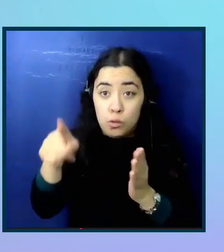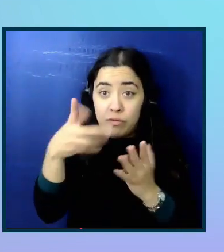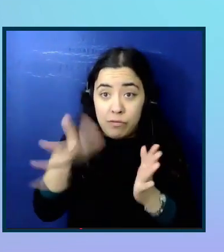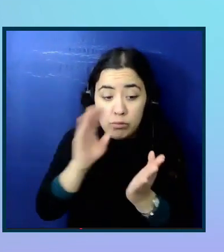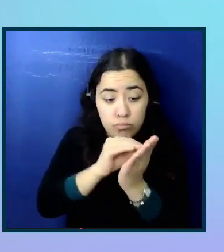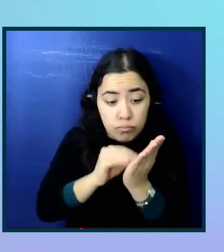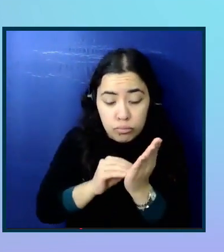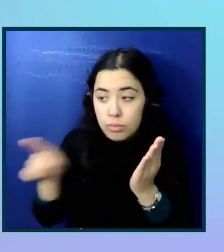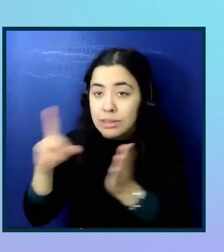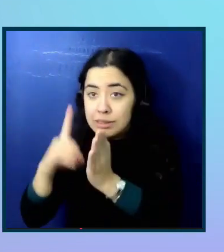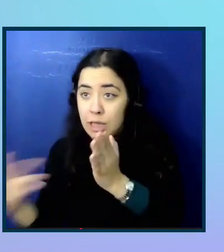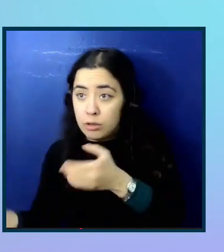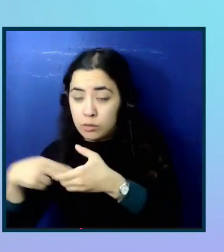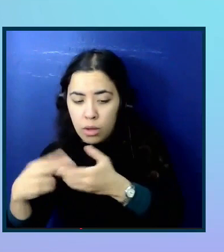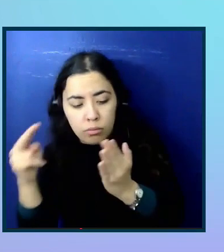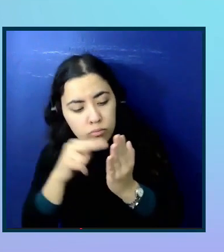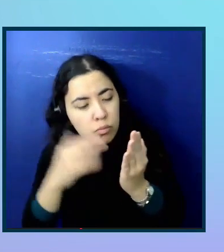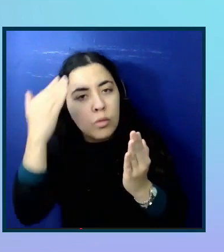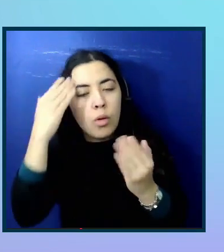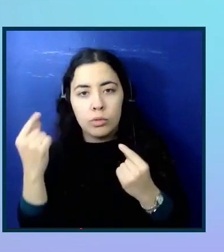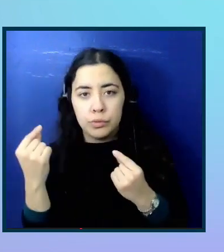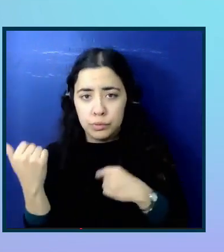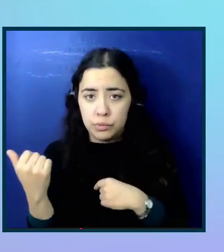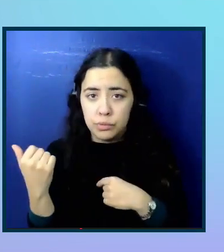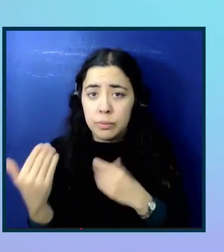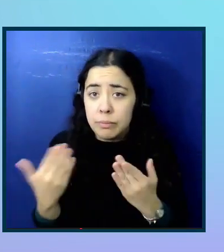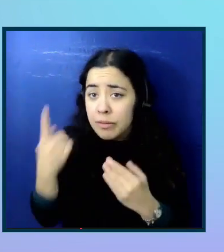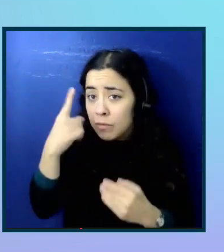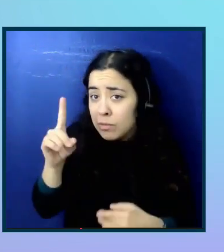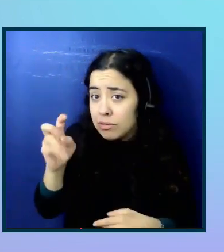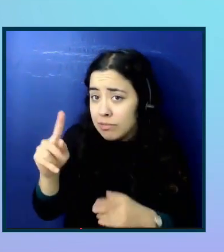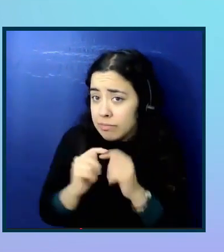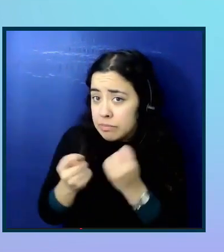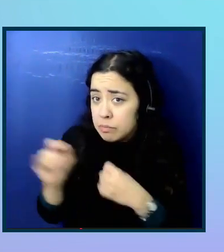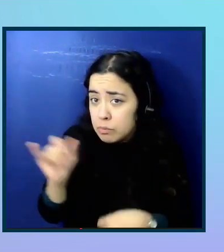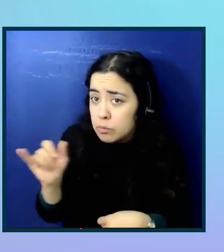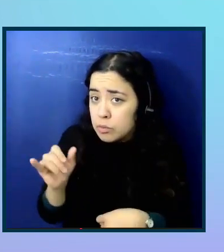for the dev team as well. And also it's a field that is moving a lot.